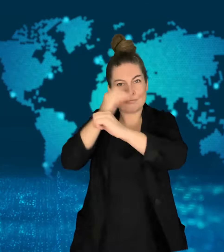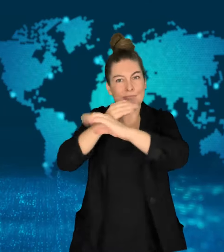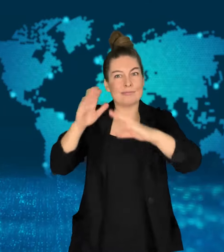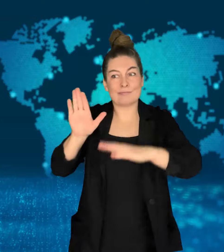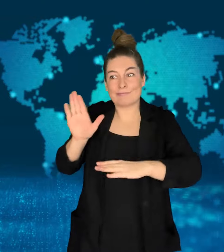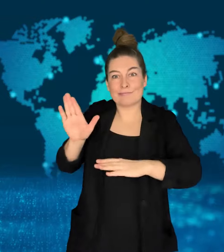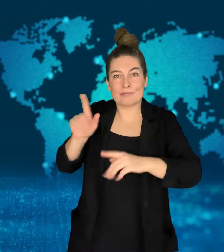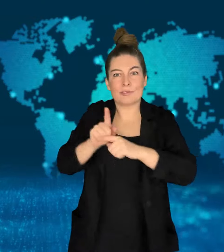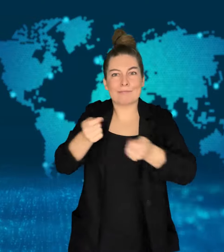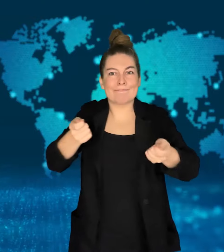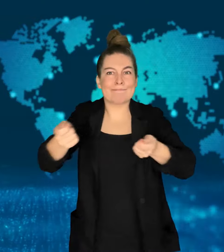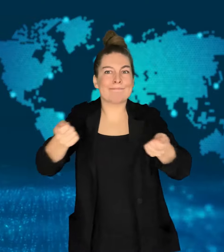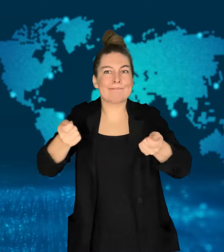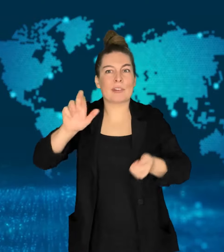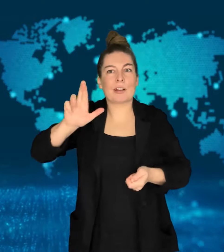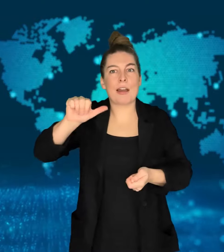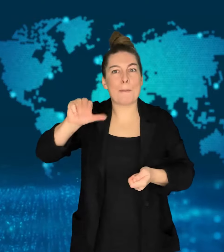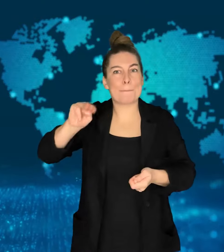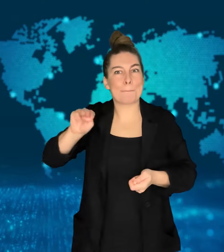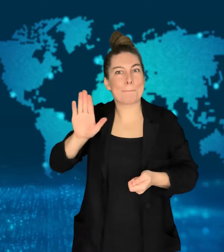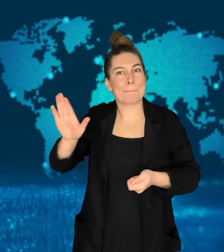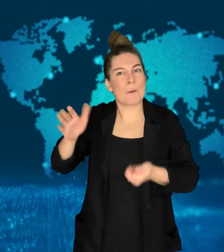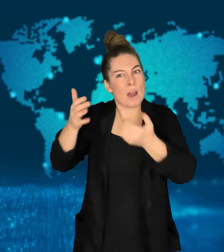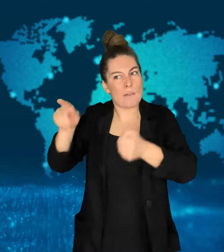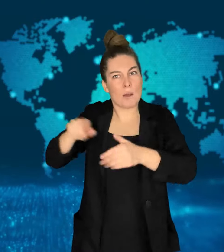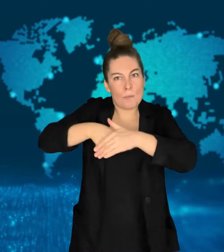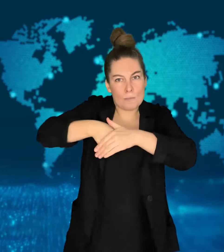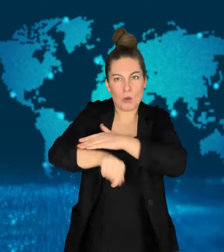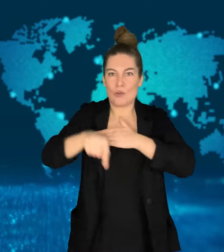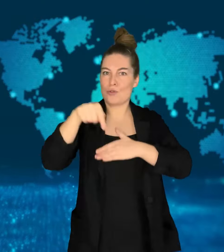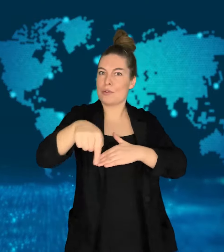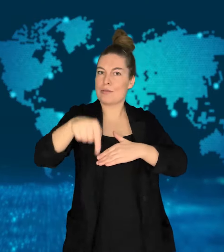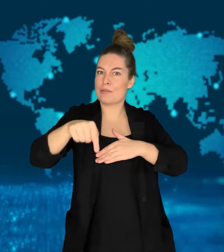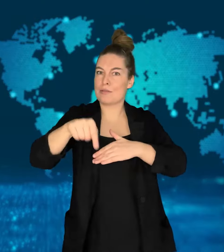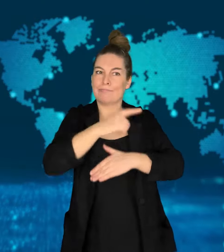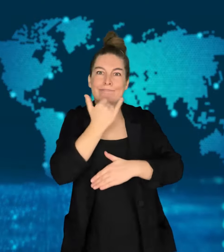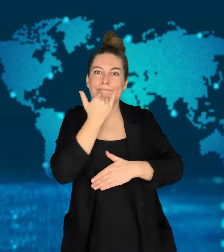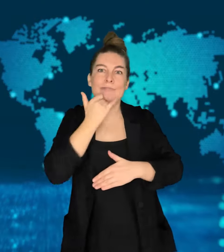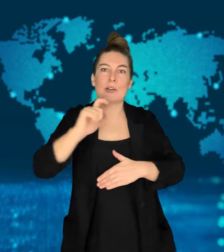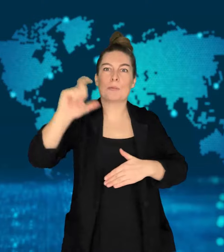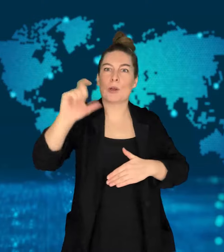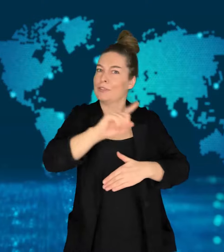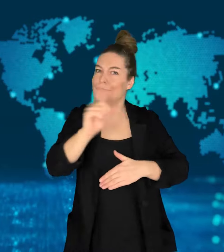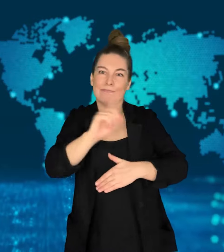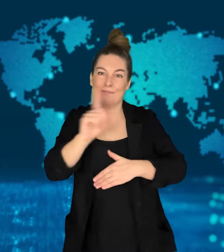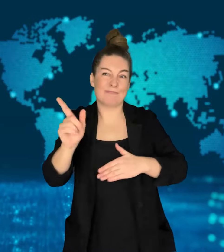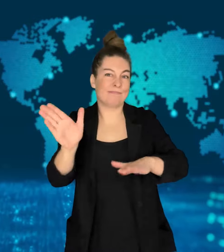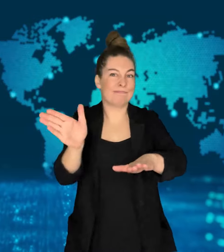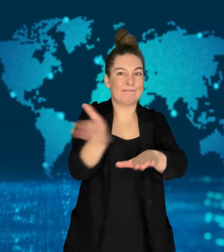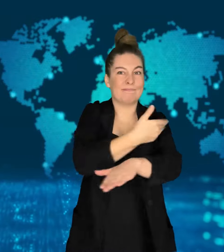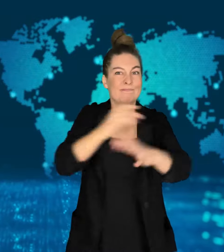marked Lord Ram's birthplace.